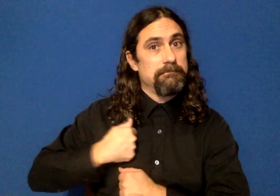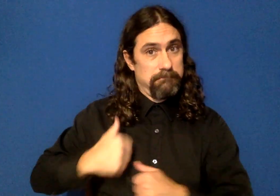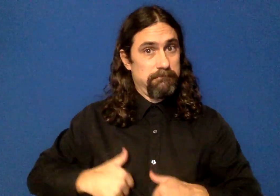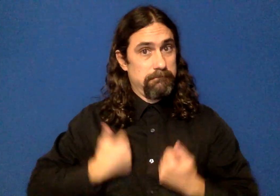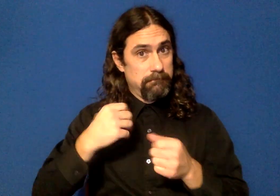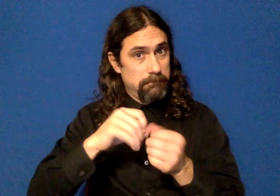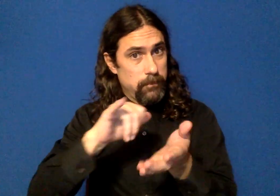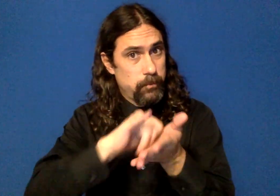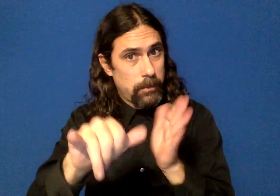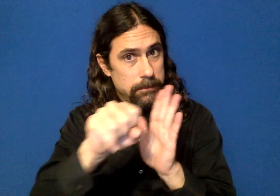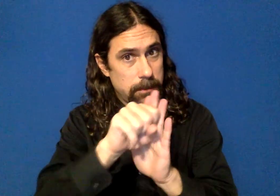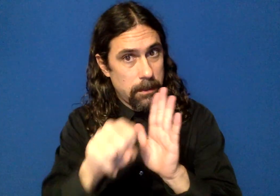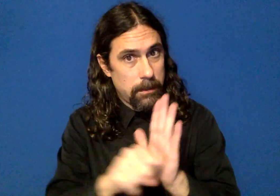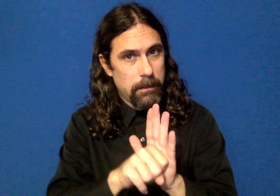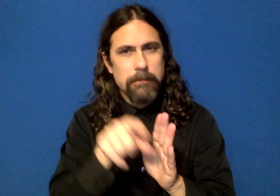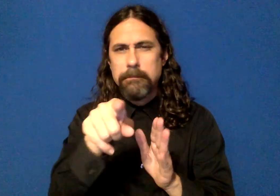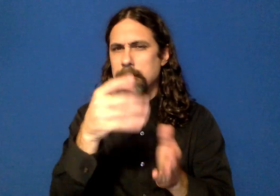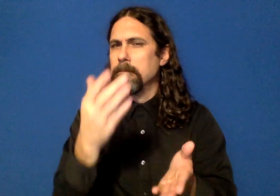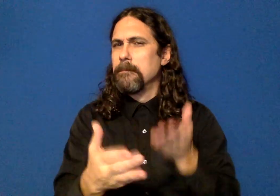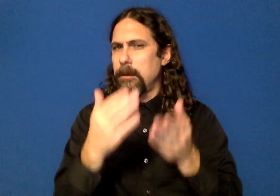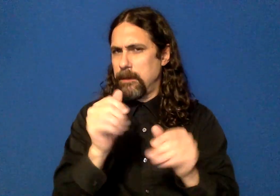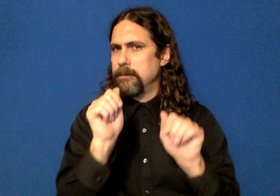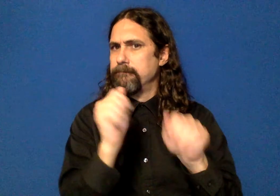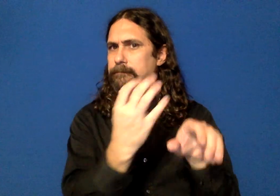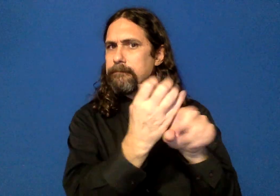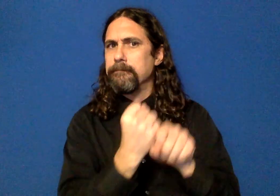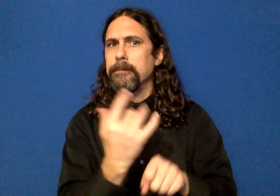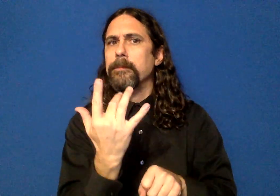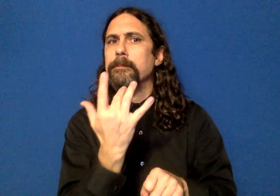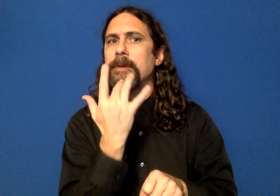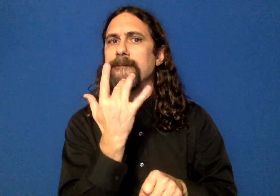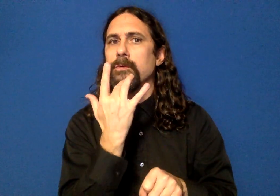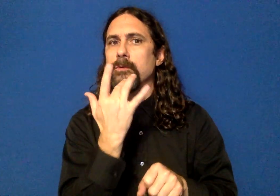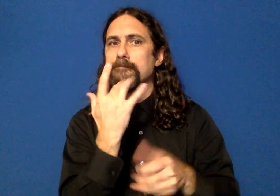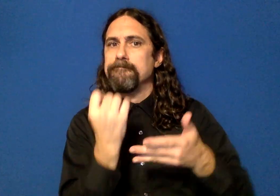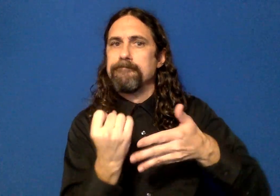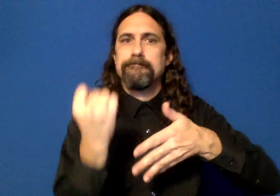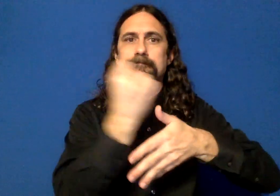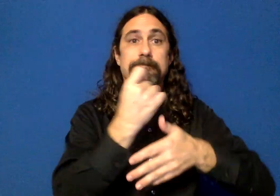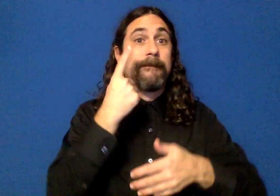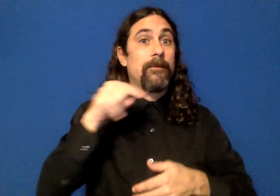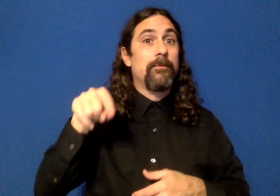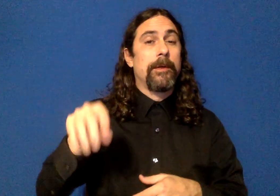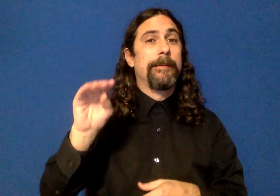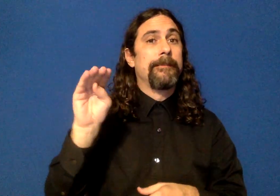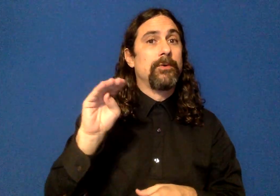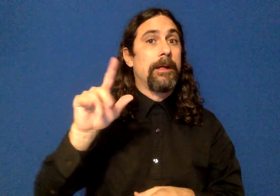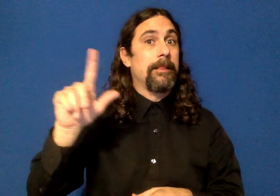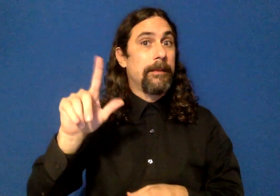be entitled to a preference for Mitchell-Lama developments with an open waiting list.